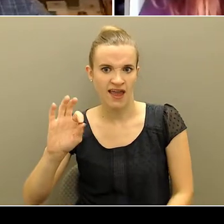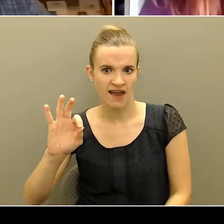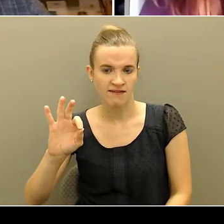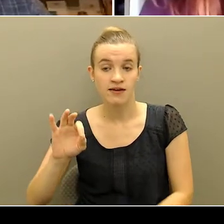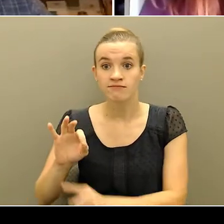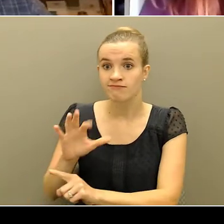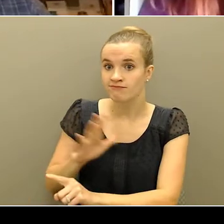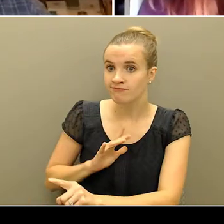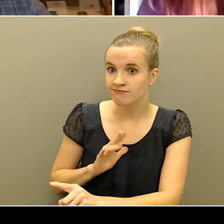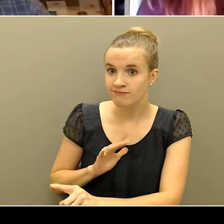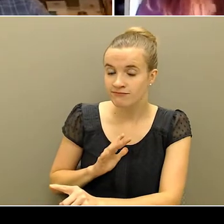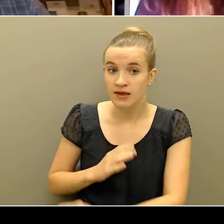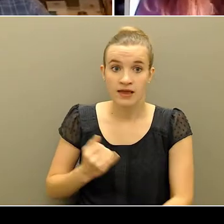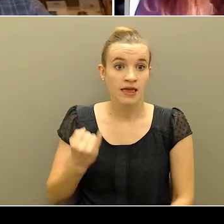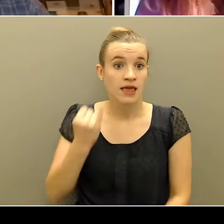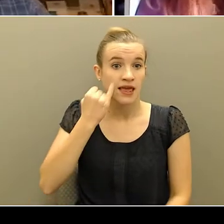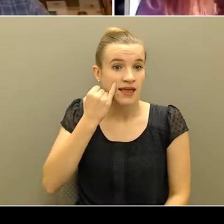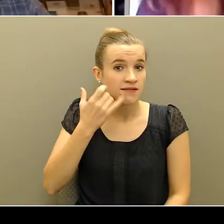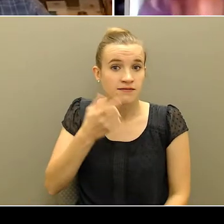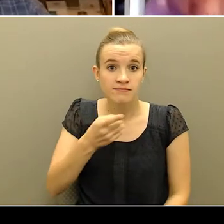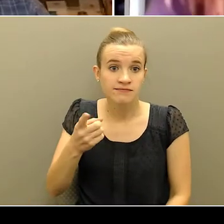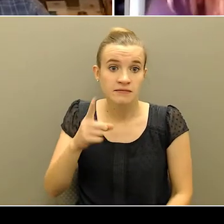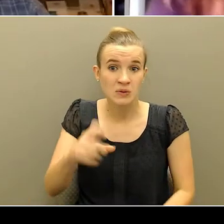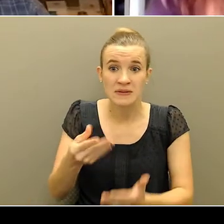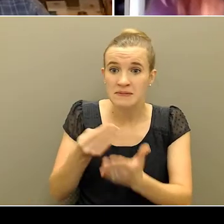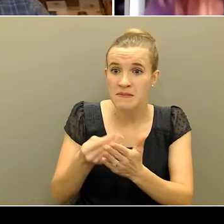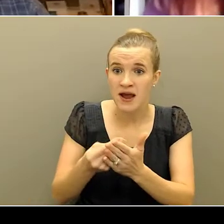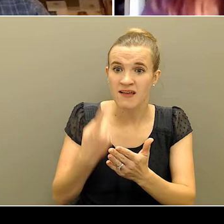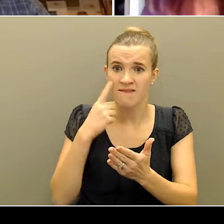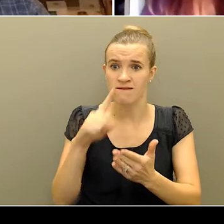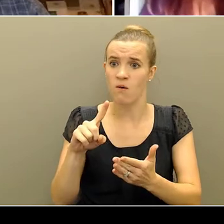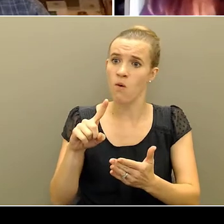for adaptive fishing or you know a racket for tennis or something like